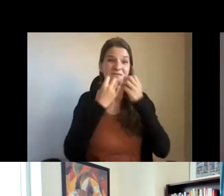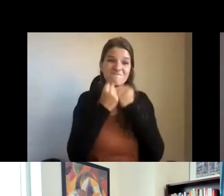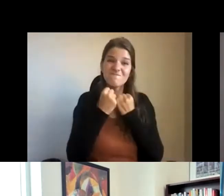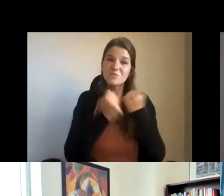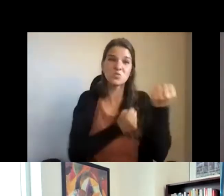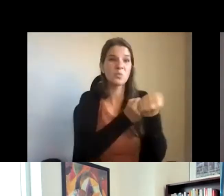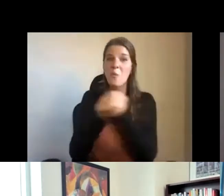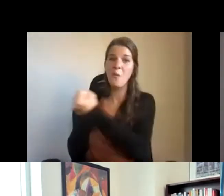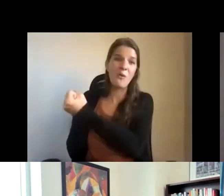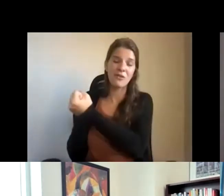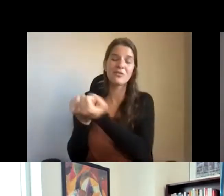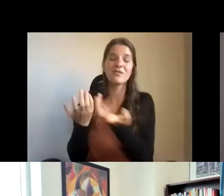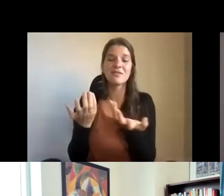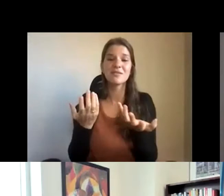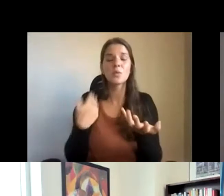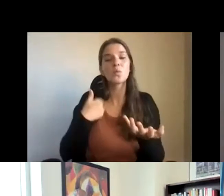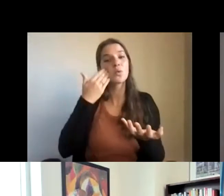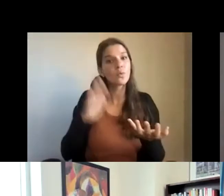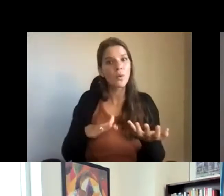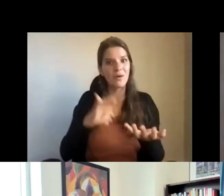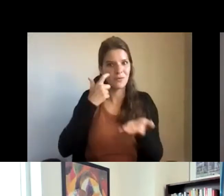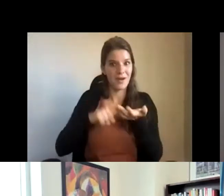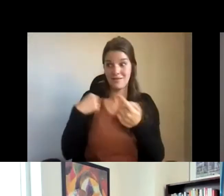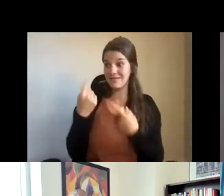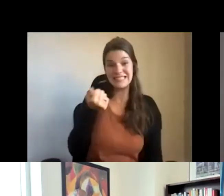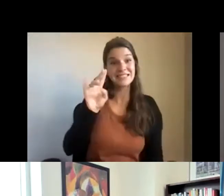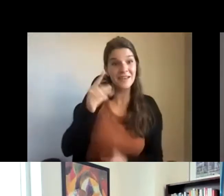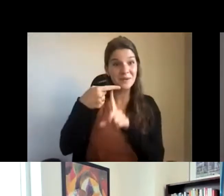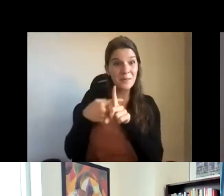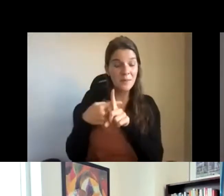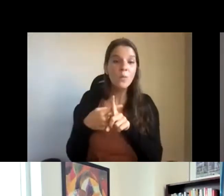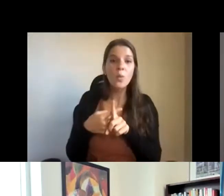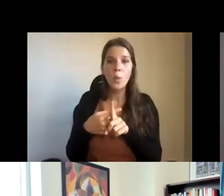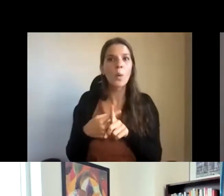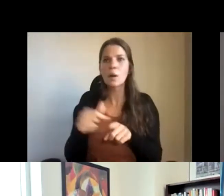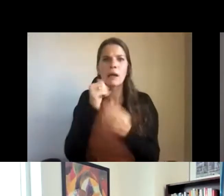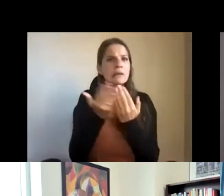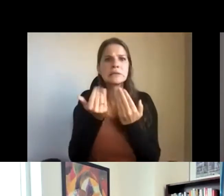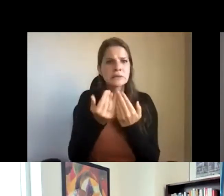We know and recognize that the past 17 months have been really difficult. We hope